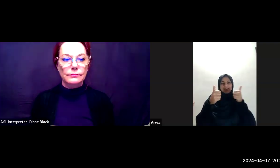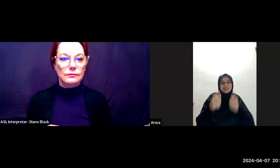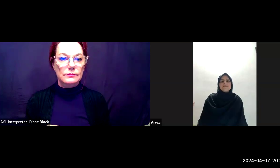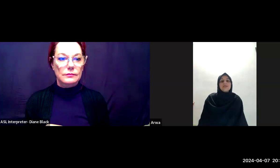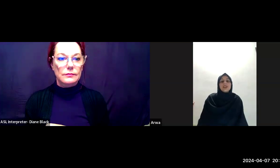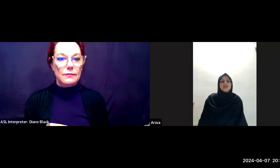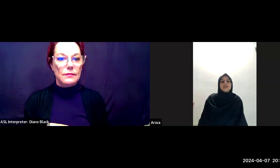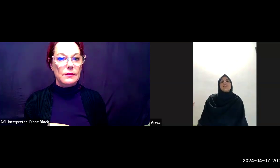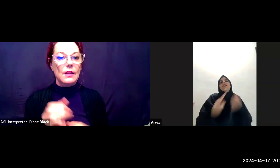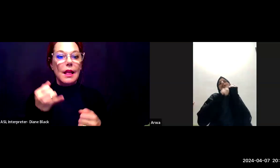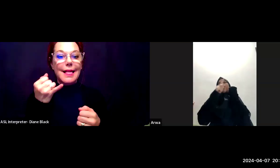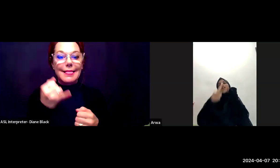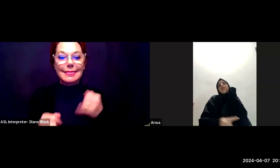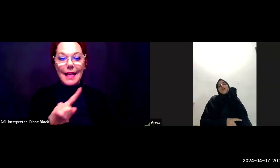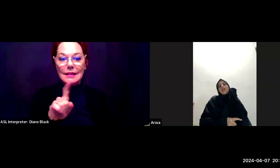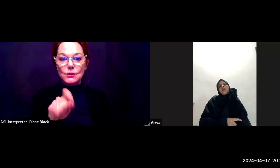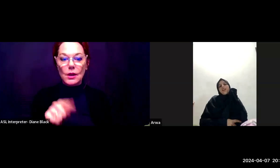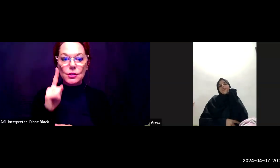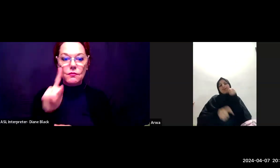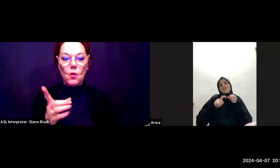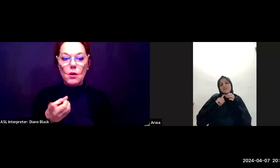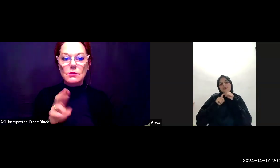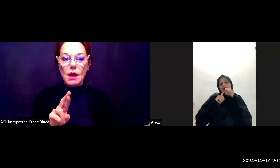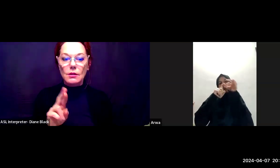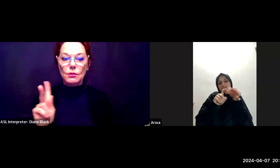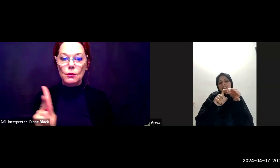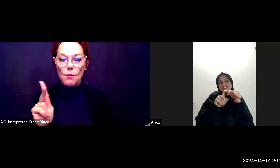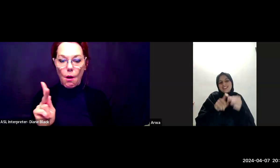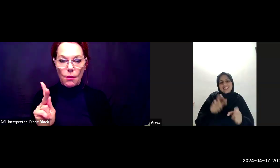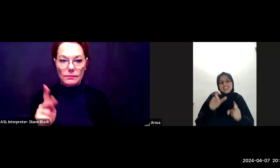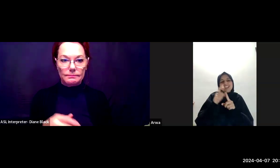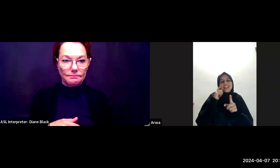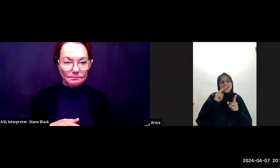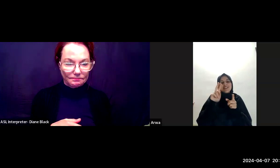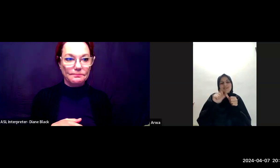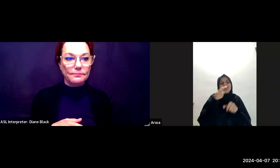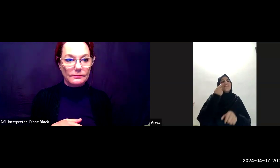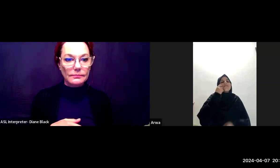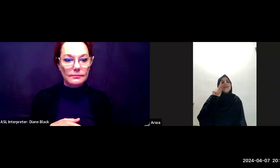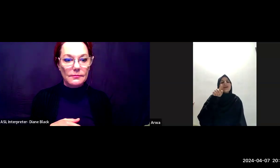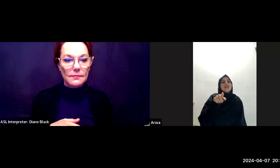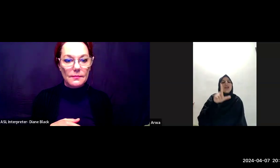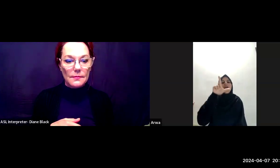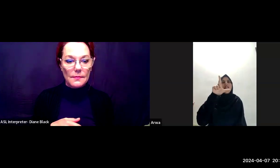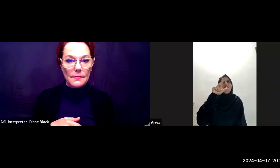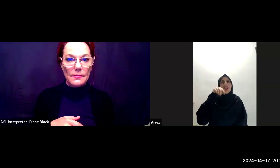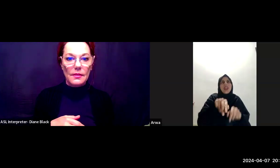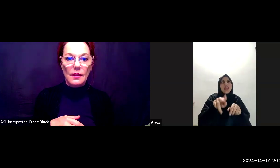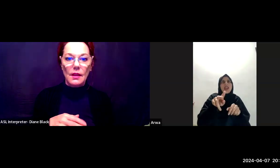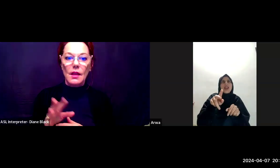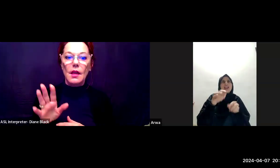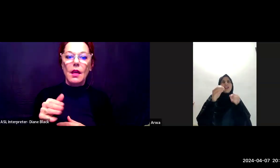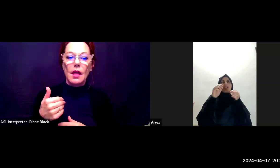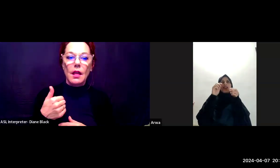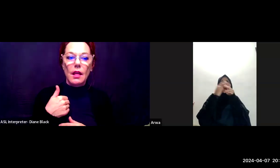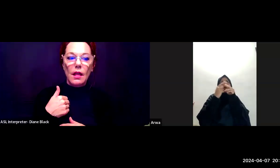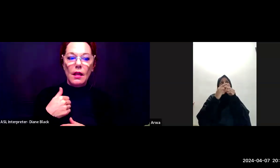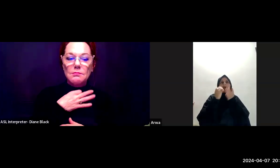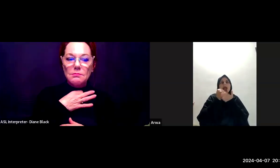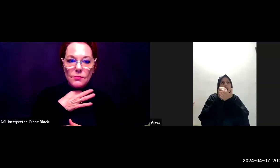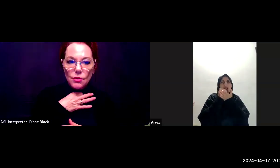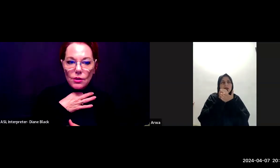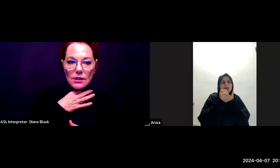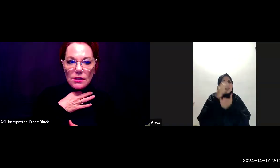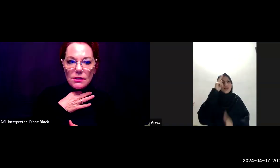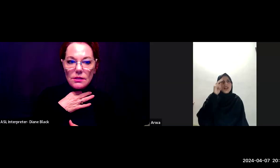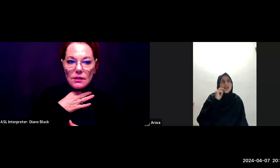last question to Dr Kumar. just quick. is L-Histidin Supplement helps for the Usher syndrome?